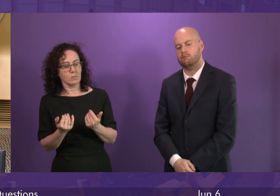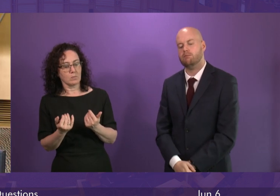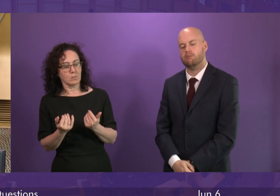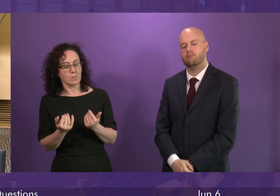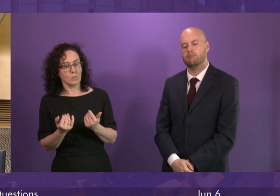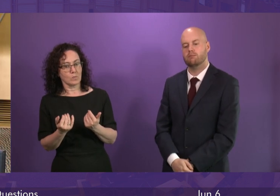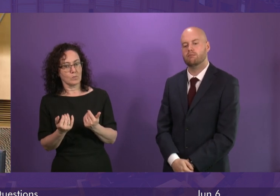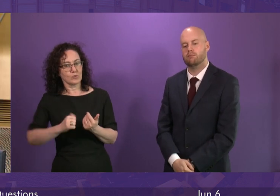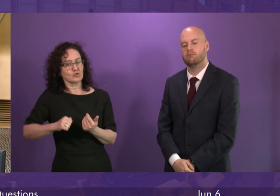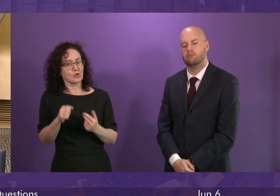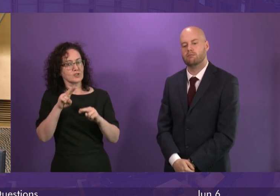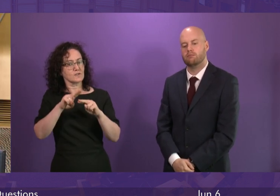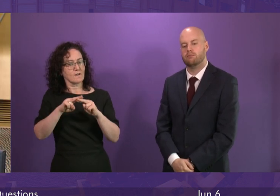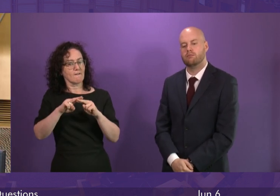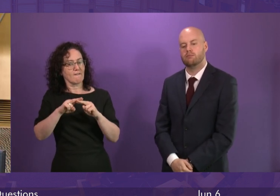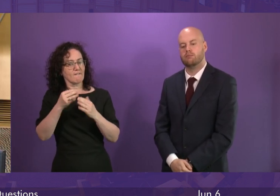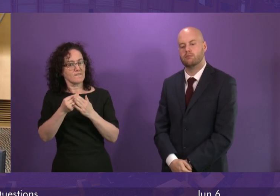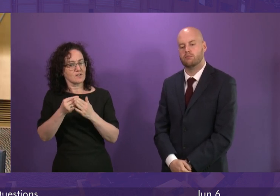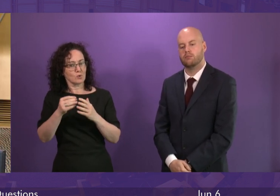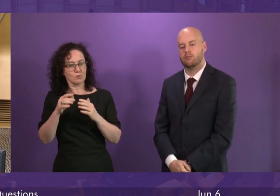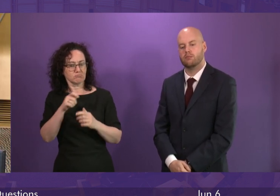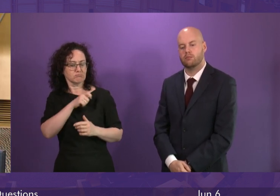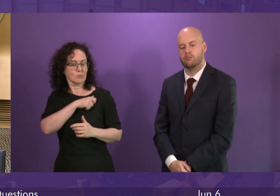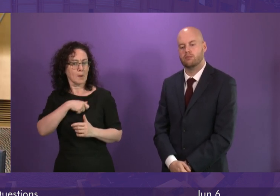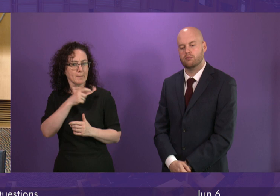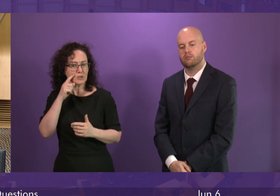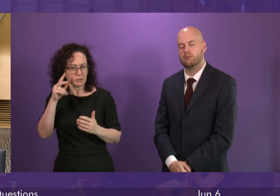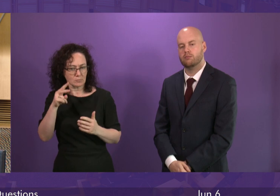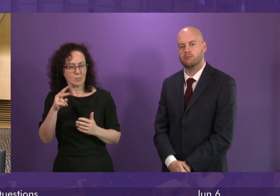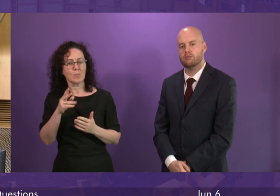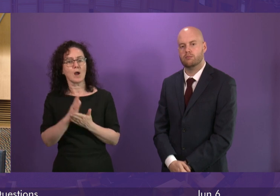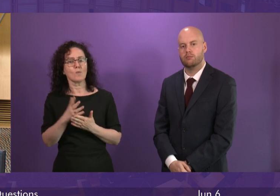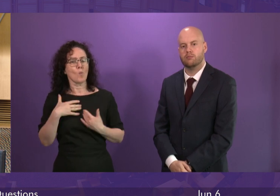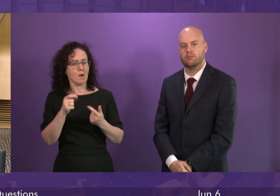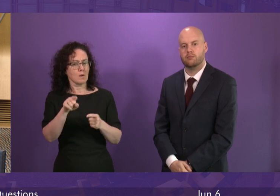has made clear, significant uncertainty surrounds potential reconciliations, and the true position